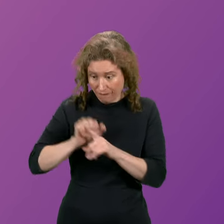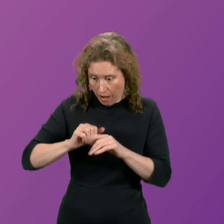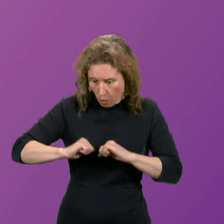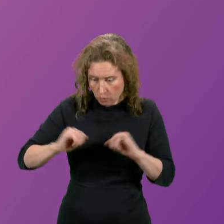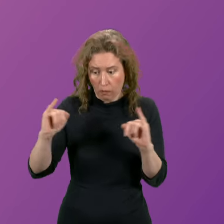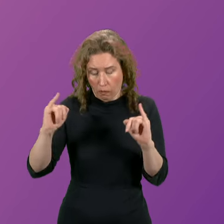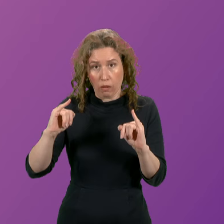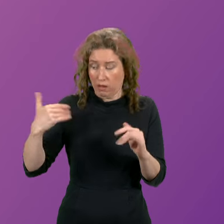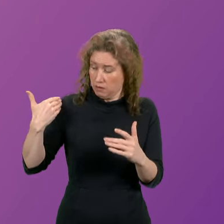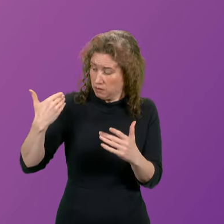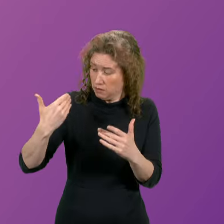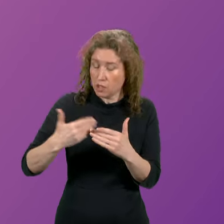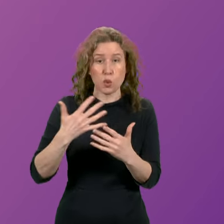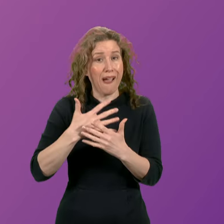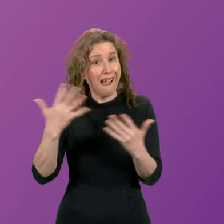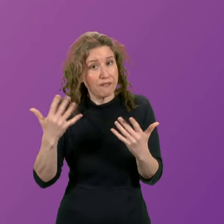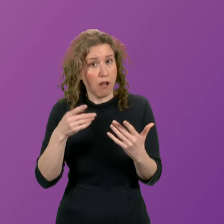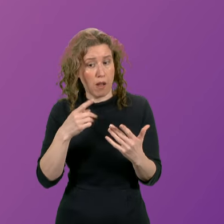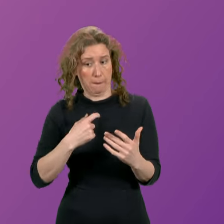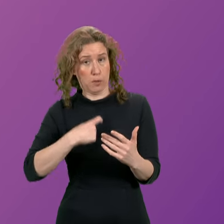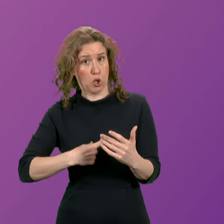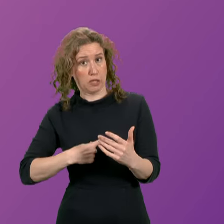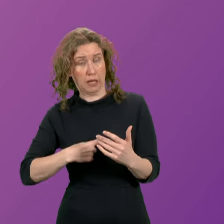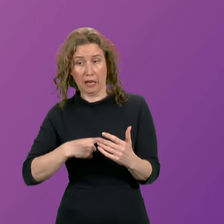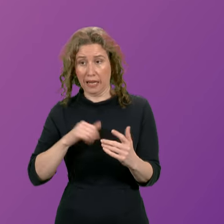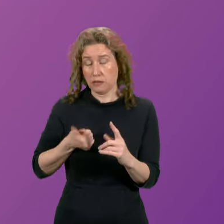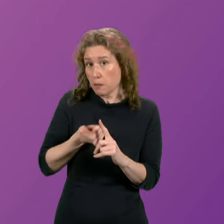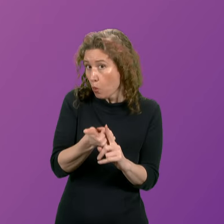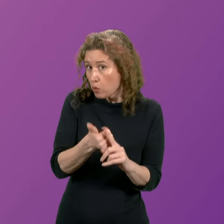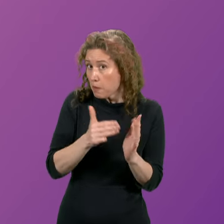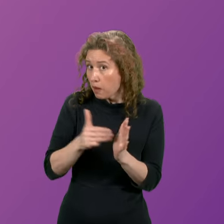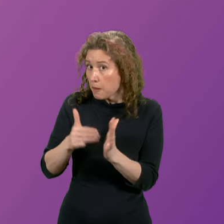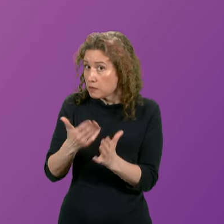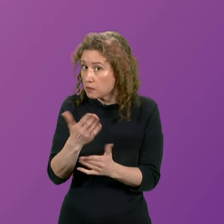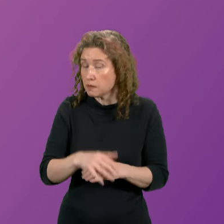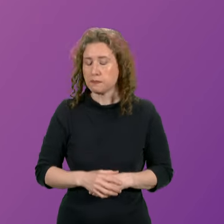has the First Minister made any personal representations to support Michael Matheson?